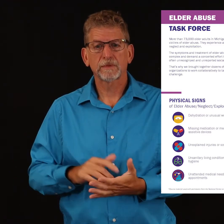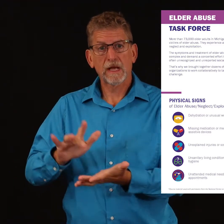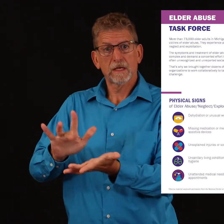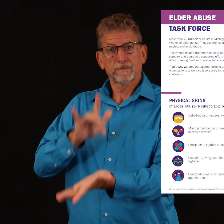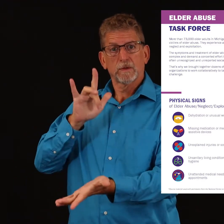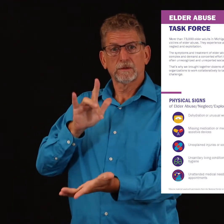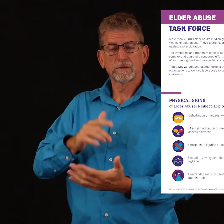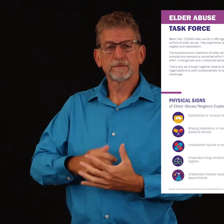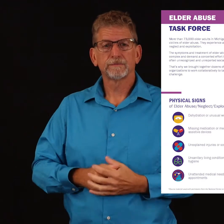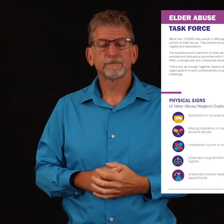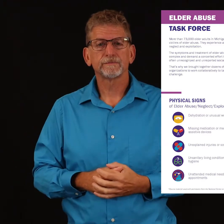Exploitation